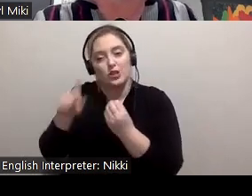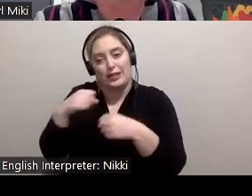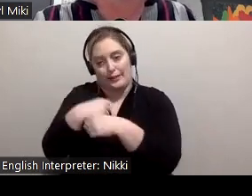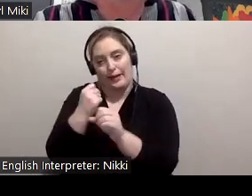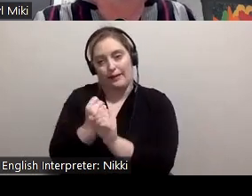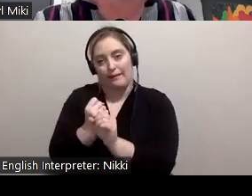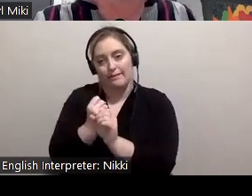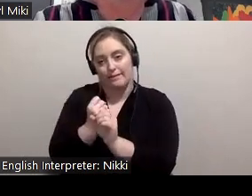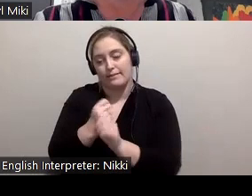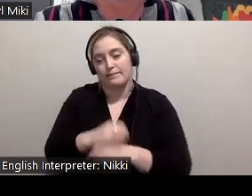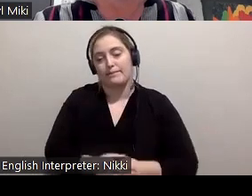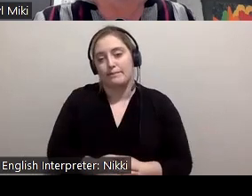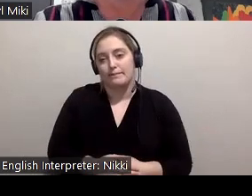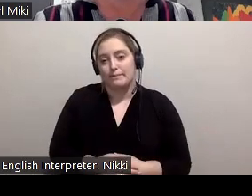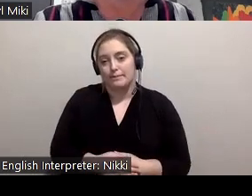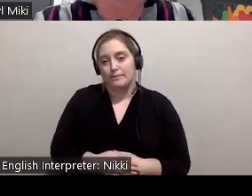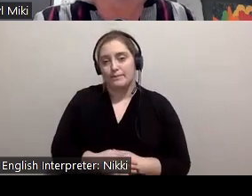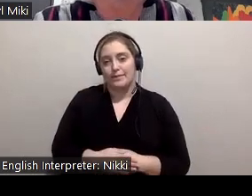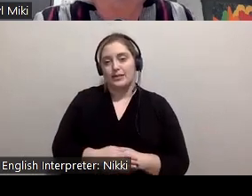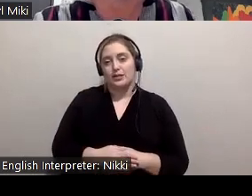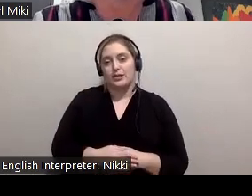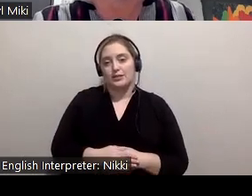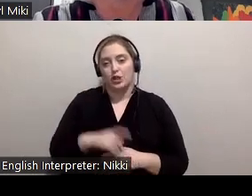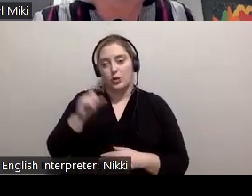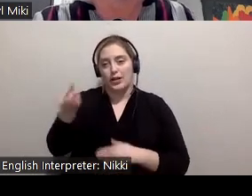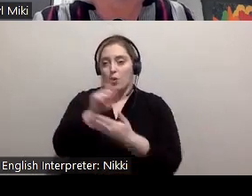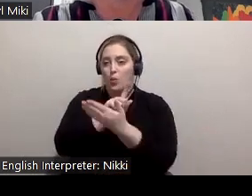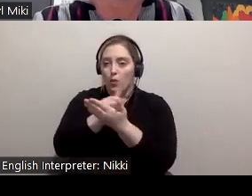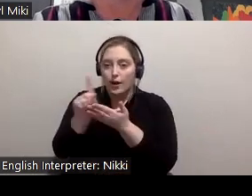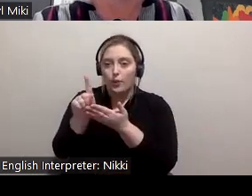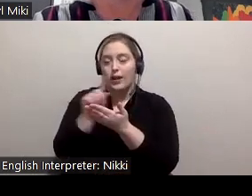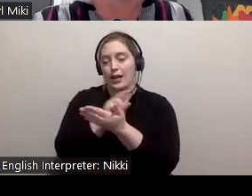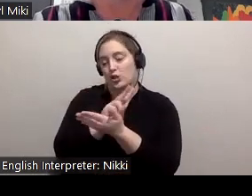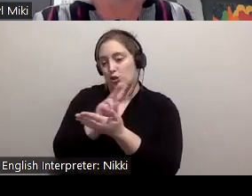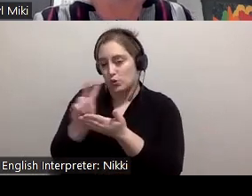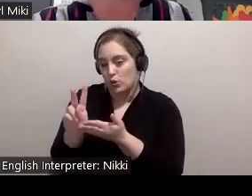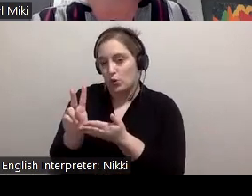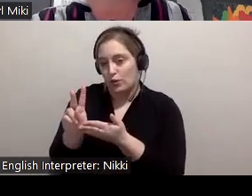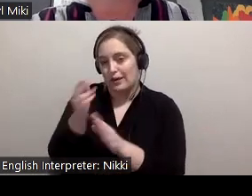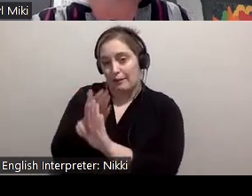make sure that you allow yourself a couple of extra weeks but before starting the application just to get your